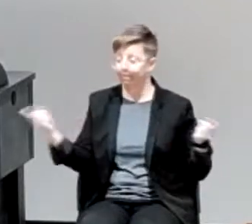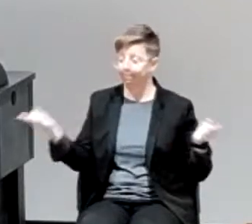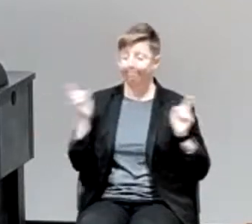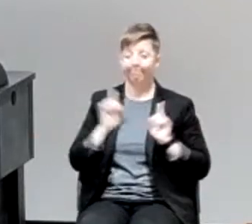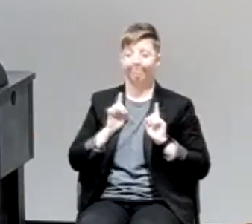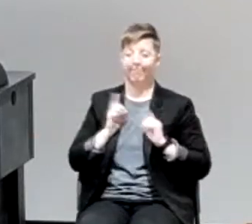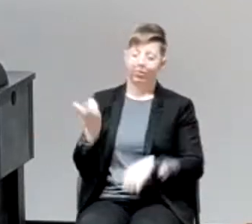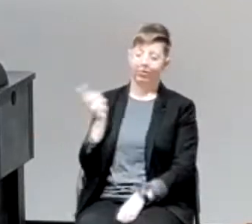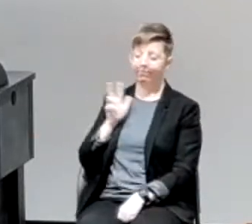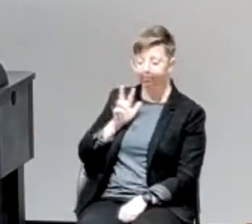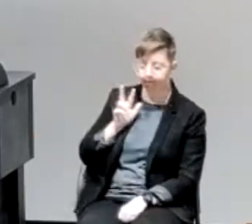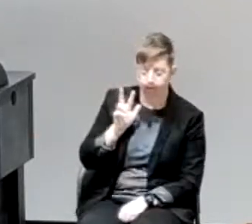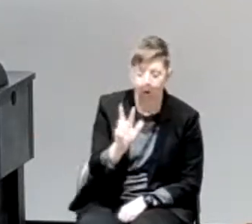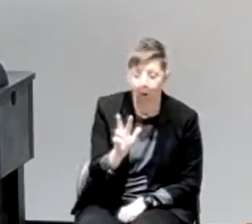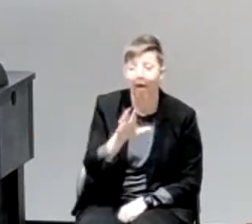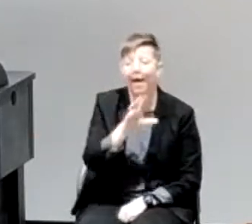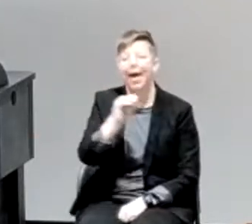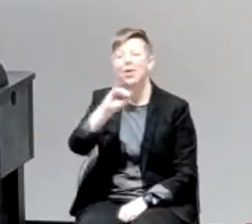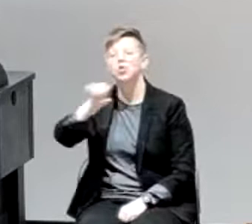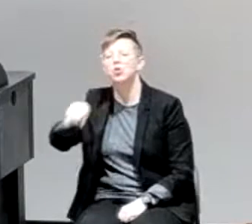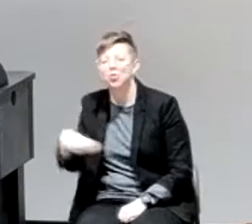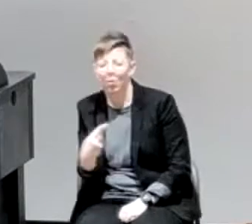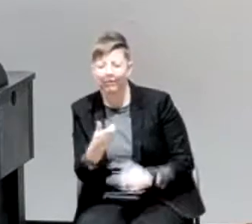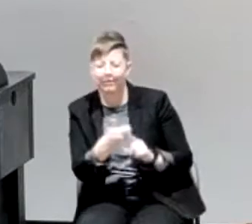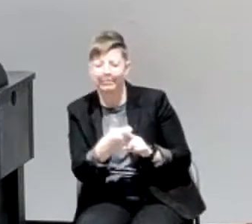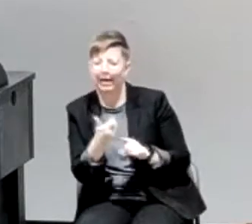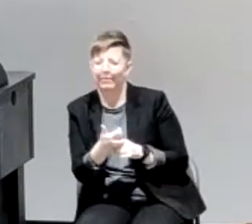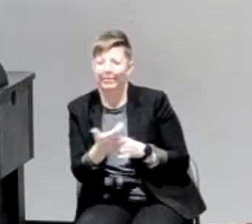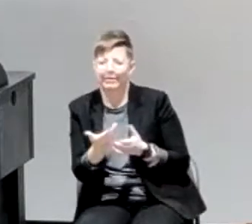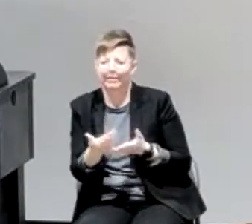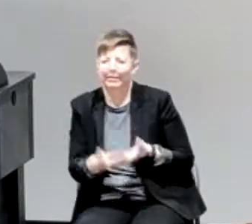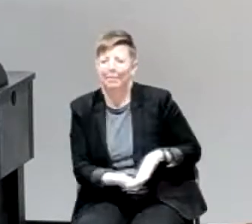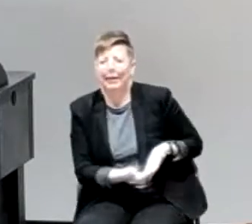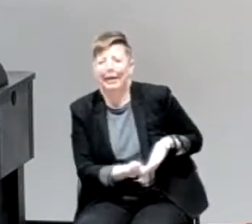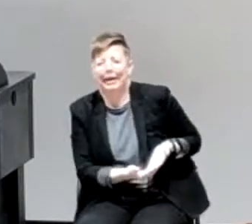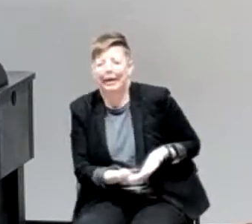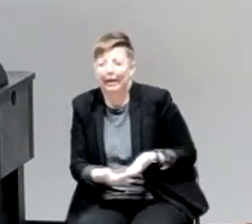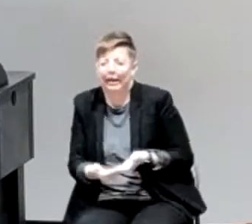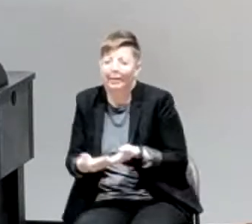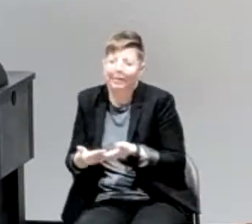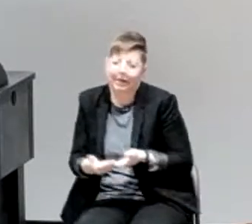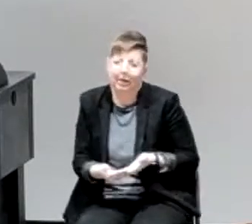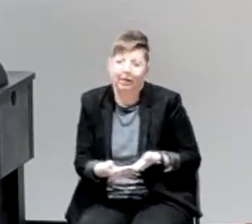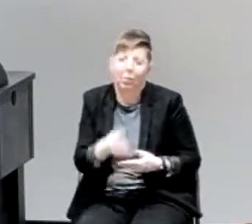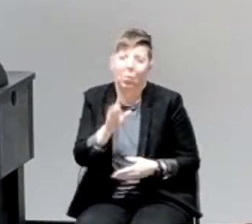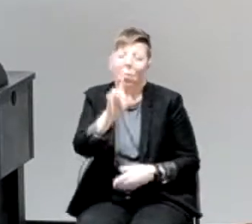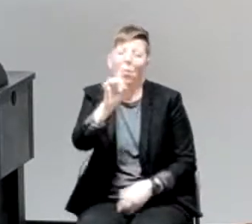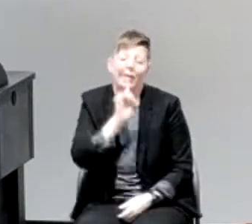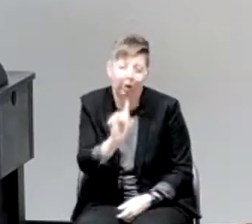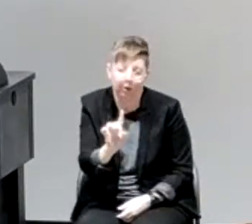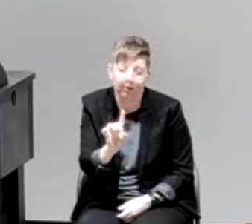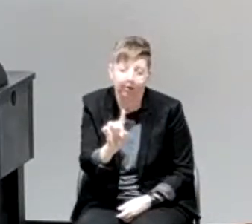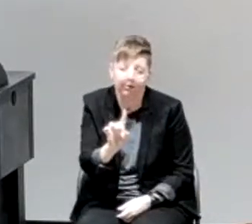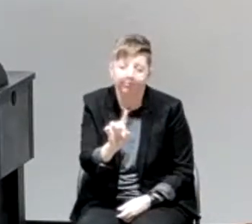worker and whatever she says I'm going to do so there we go. I don't know about you but I wanted to impress the social I have Richard and Joseph and off we go.